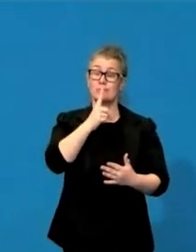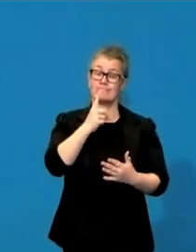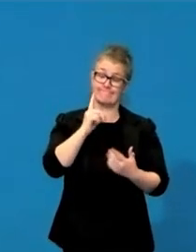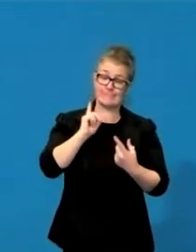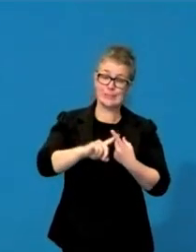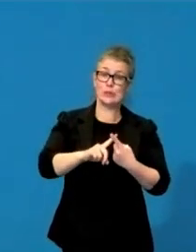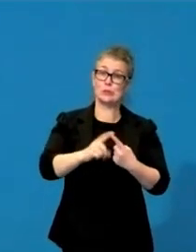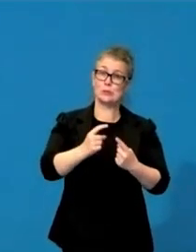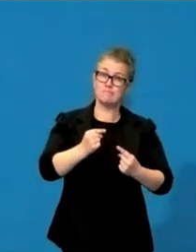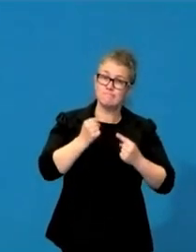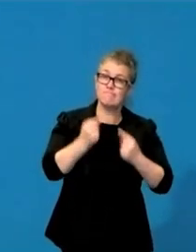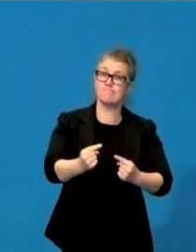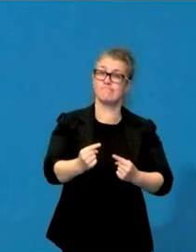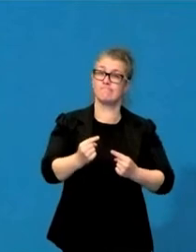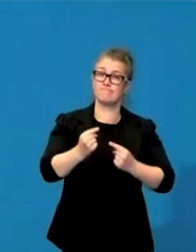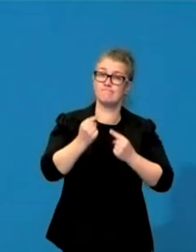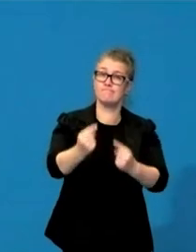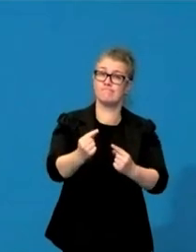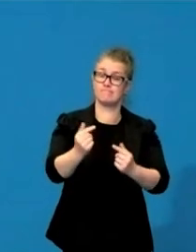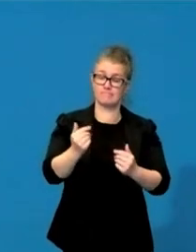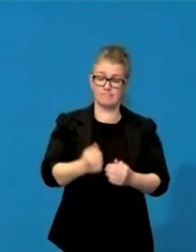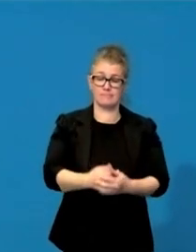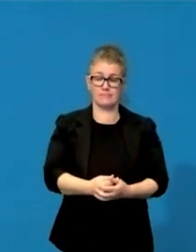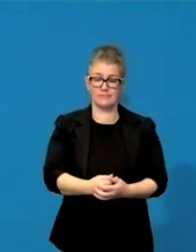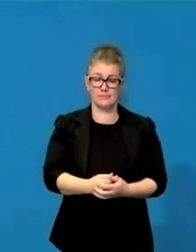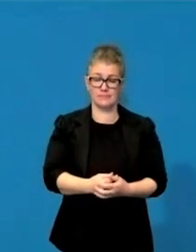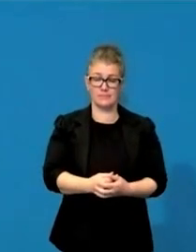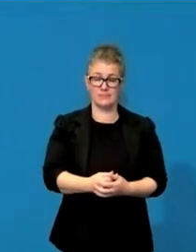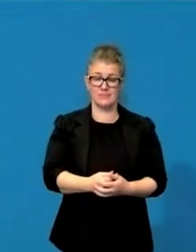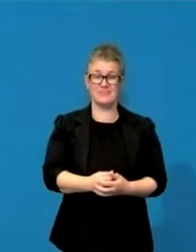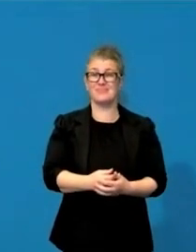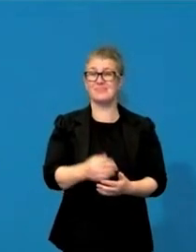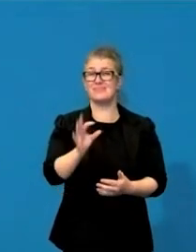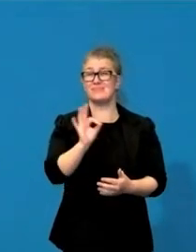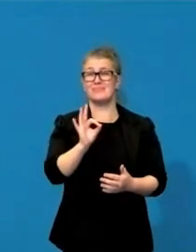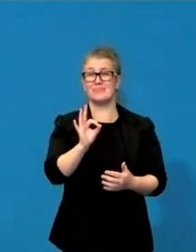You know. Don't stop - don't - like, they - you know, never give up.